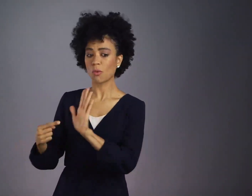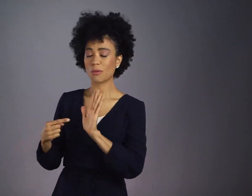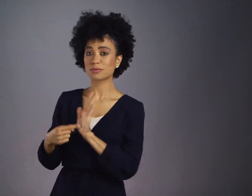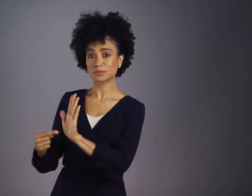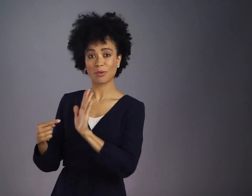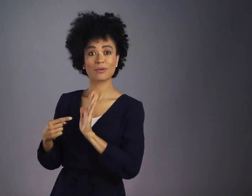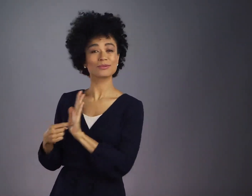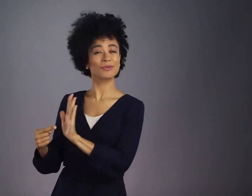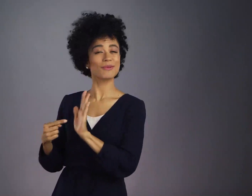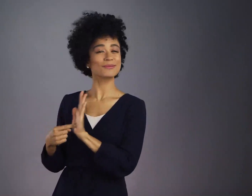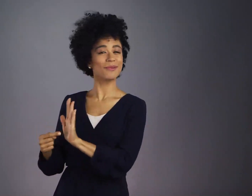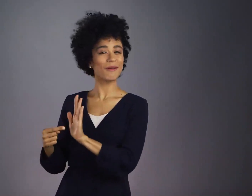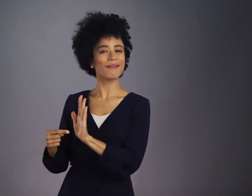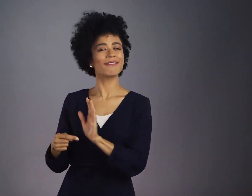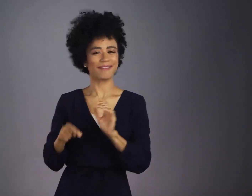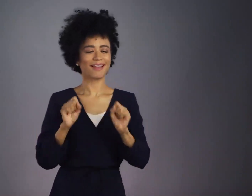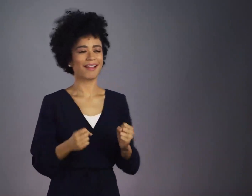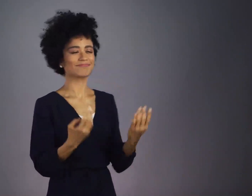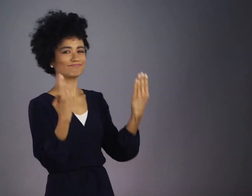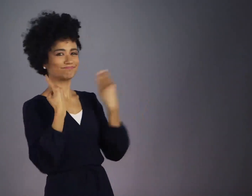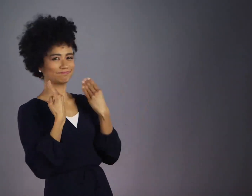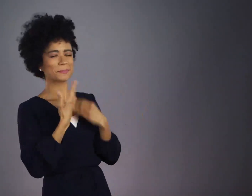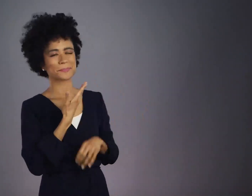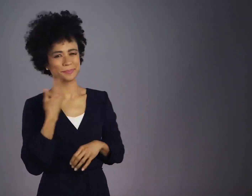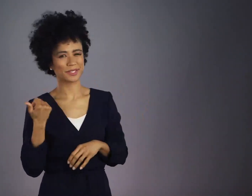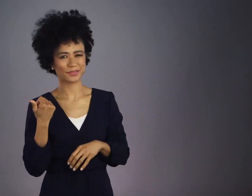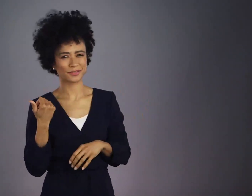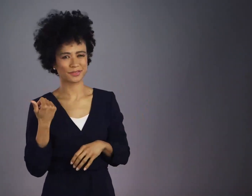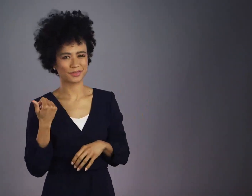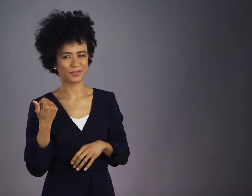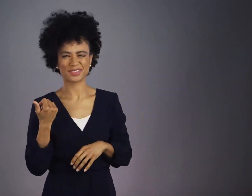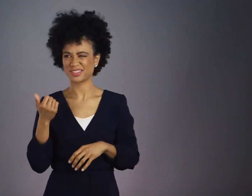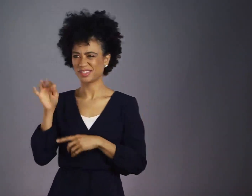Our behavior will convince them more than our words.